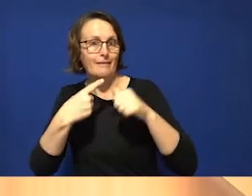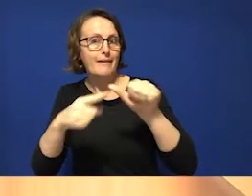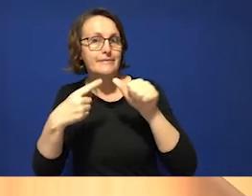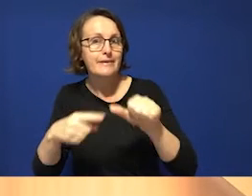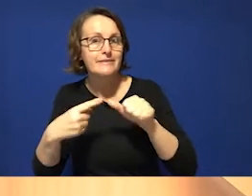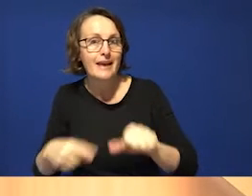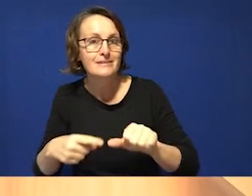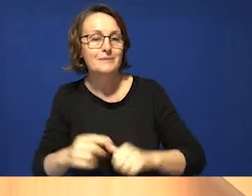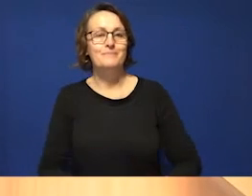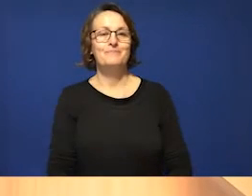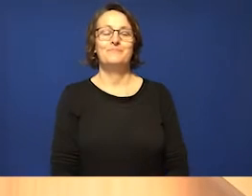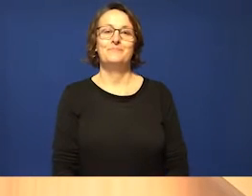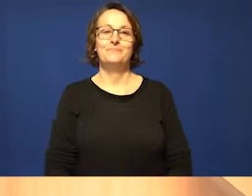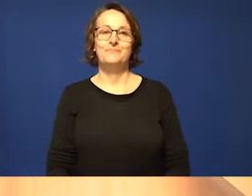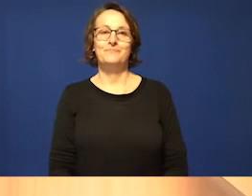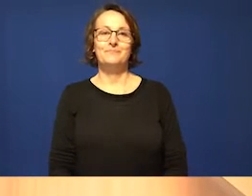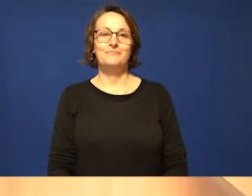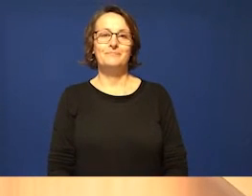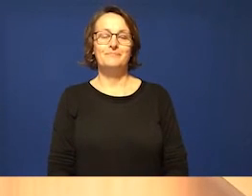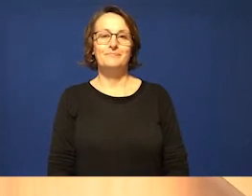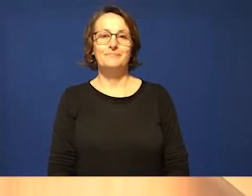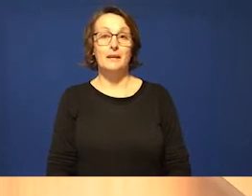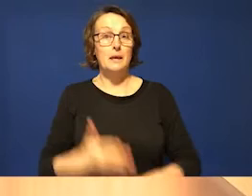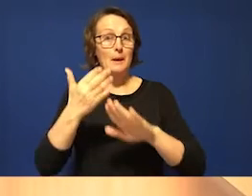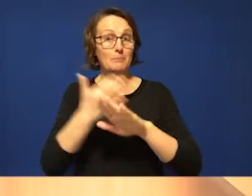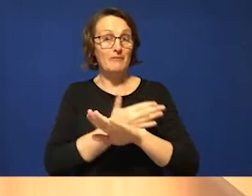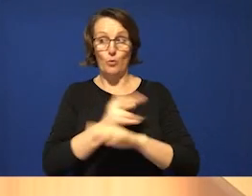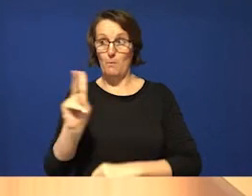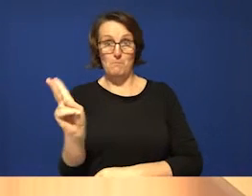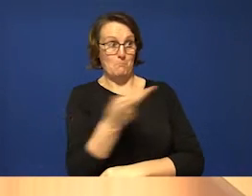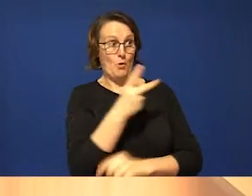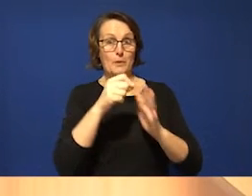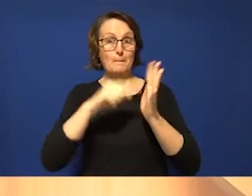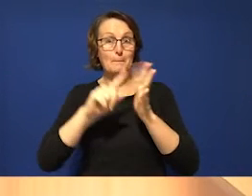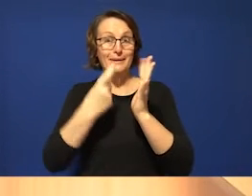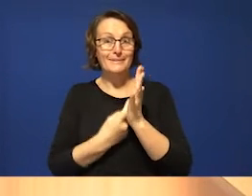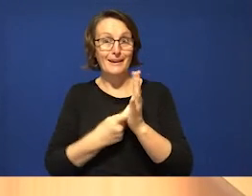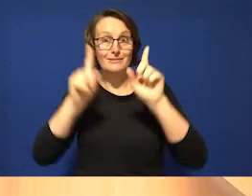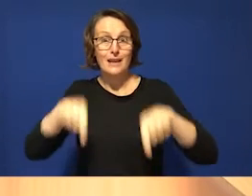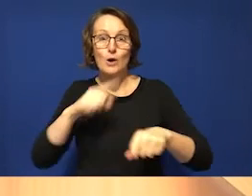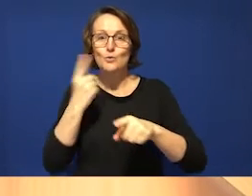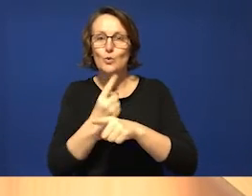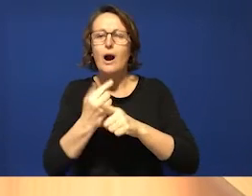Now, before I let the Peter's loose, I'll tell you a little bit about them both.